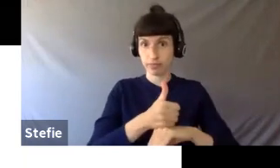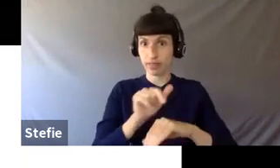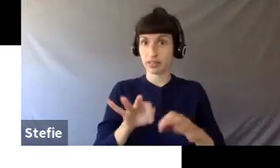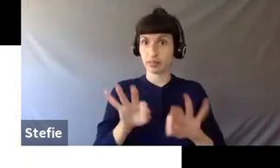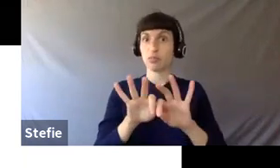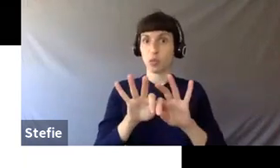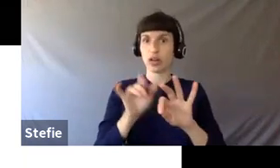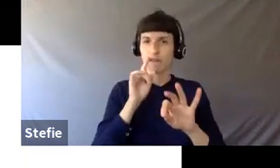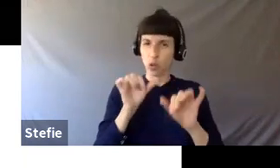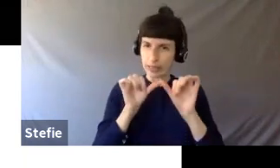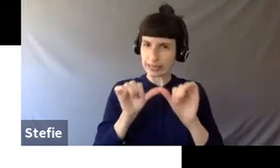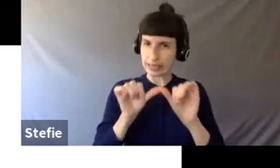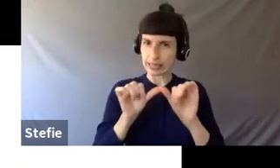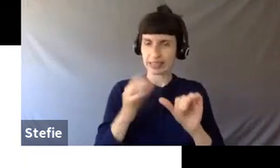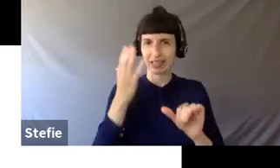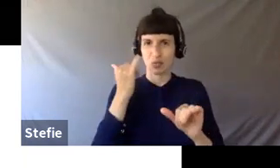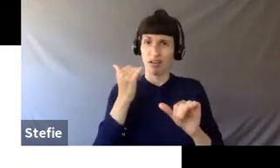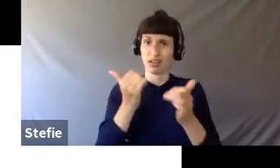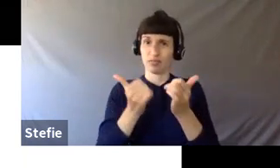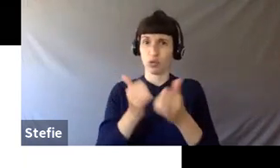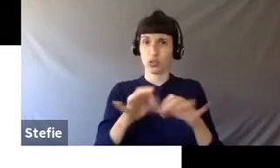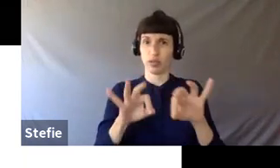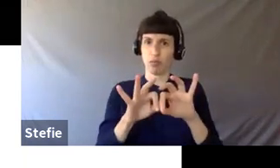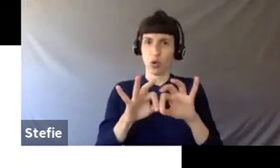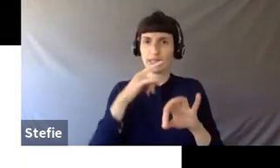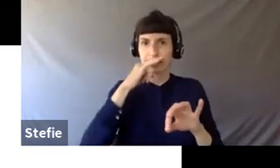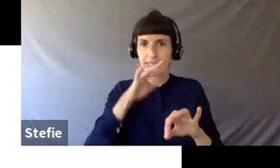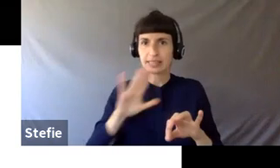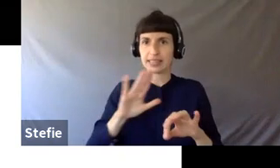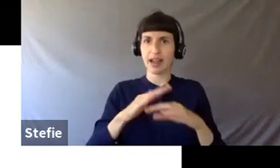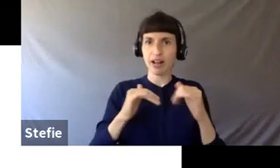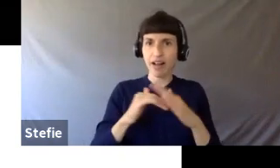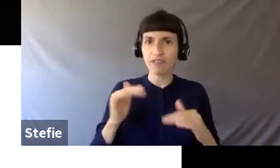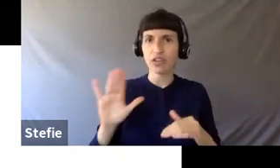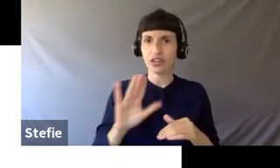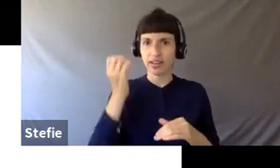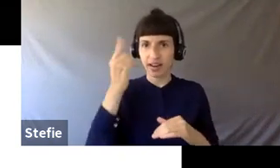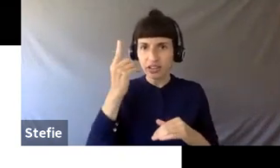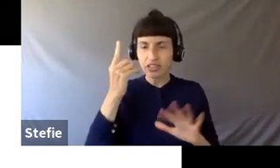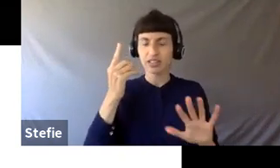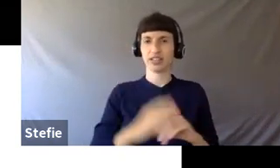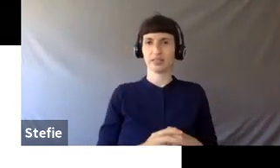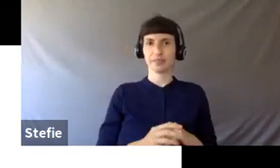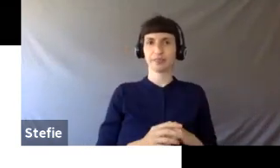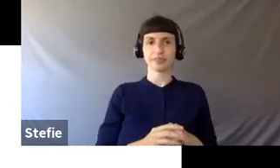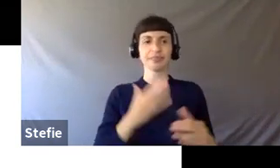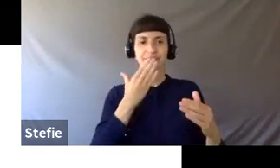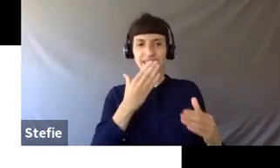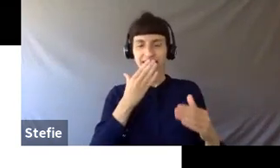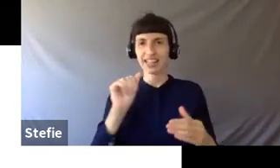if they direct with you on the fifth grade and then to go to the six grade and see the same kind of communication and the channels that they are used to will help. So having that discussion is important because it's about the kids.